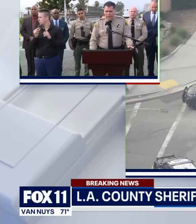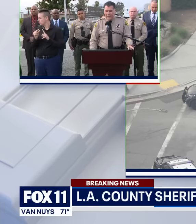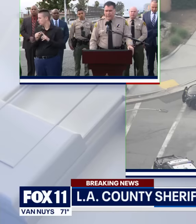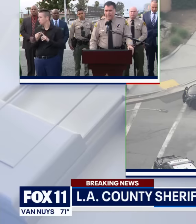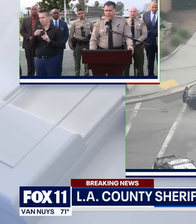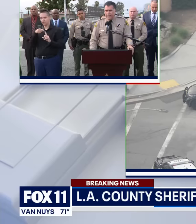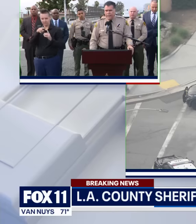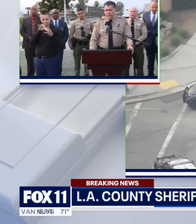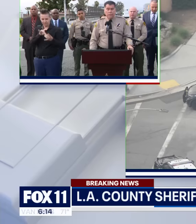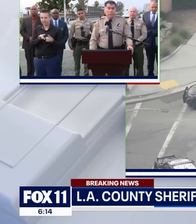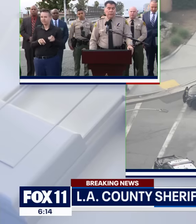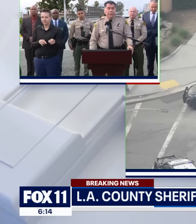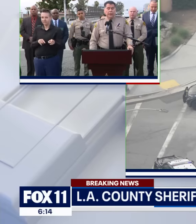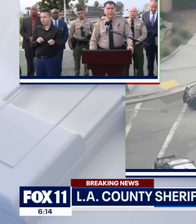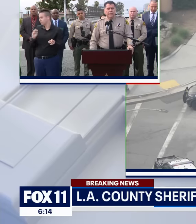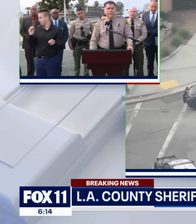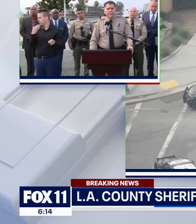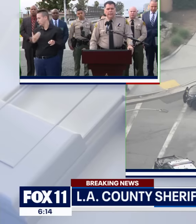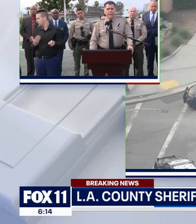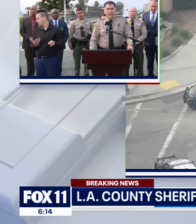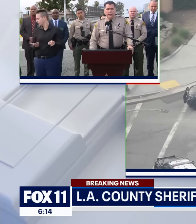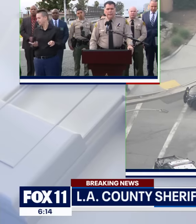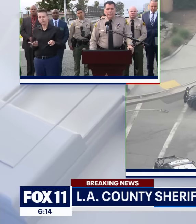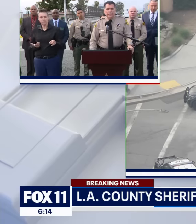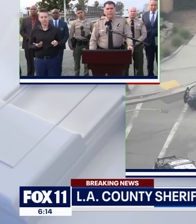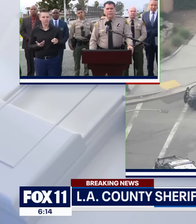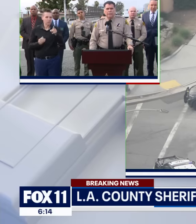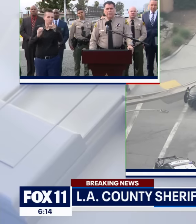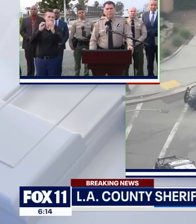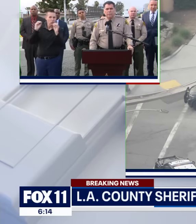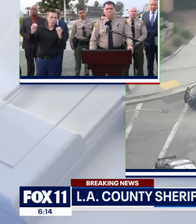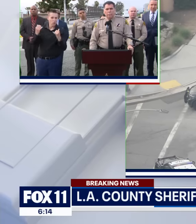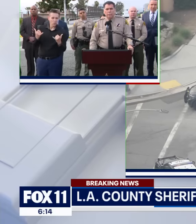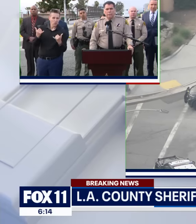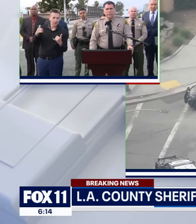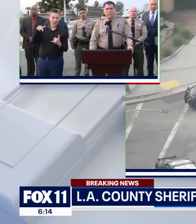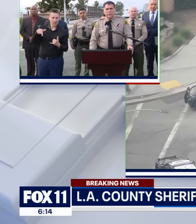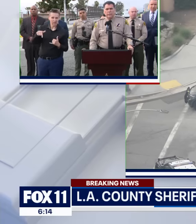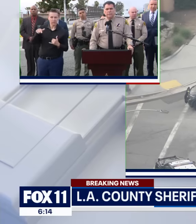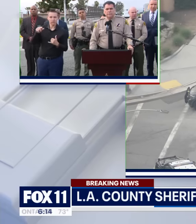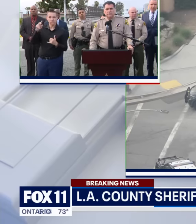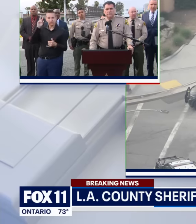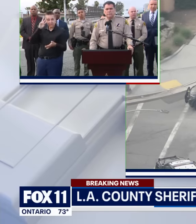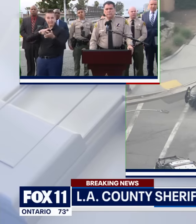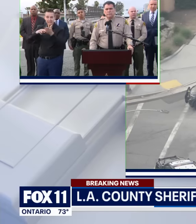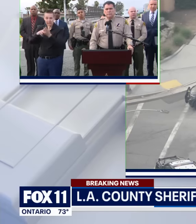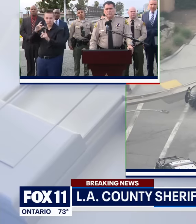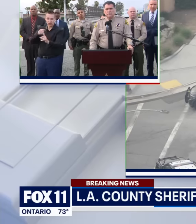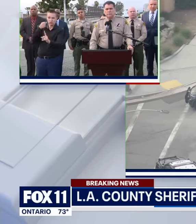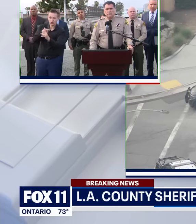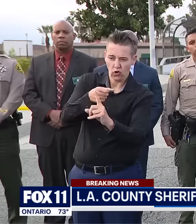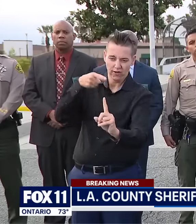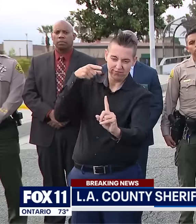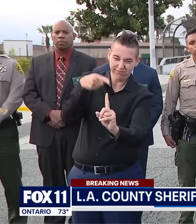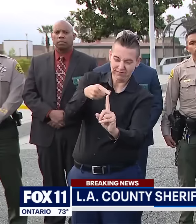him in the back, to me, that's the worst of the worst that you can call it an ambush. Again,